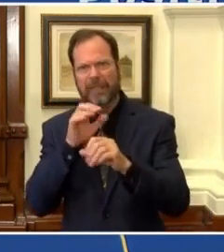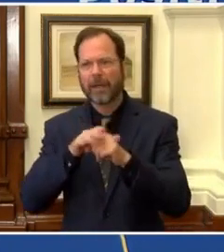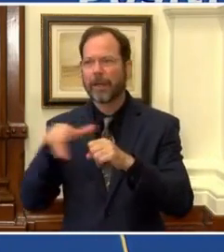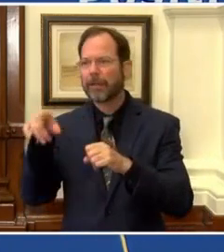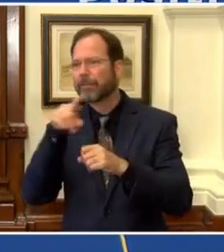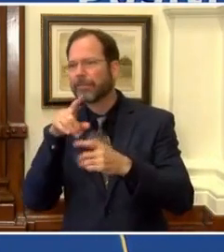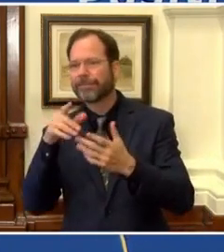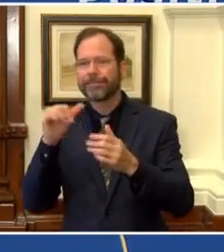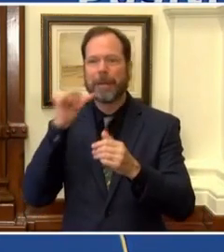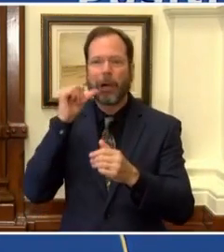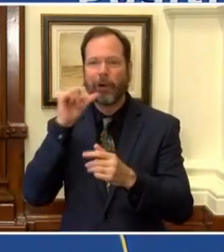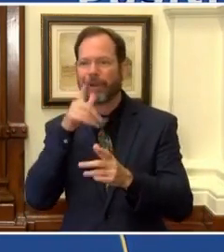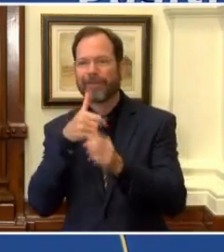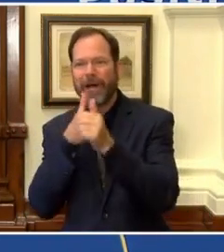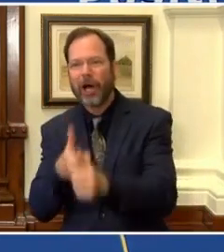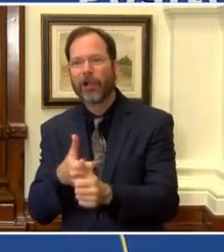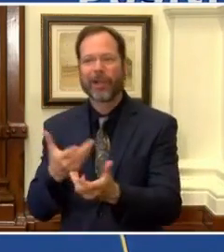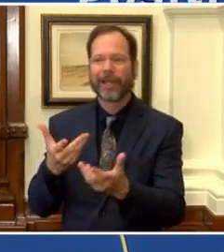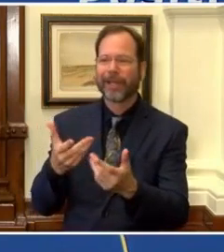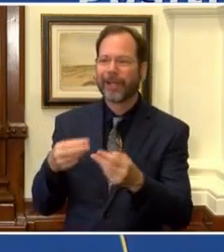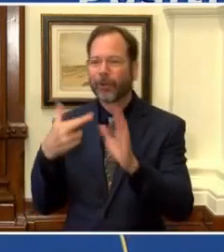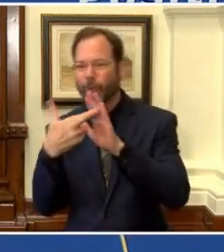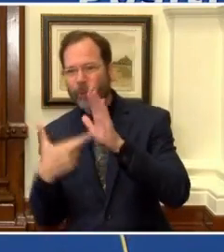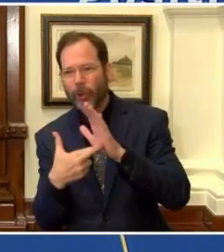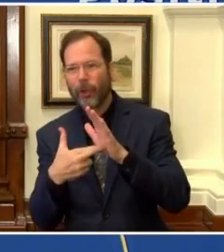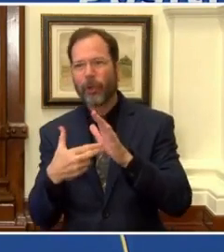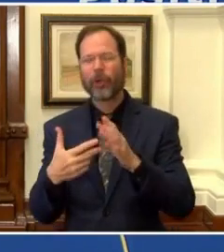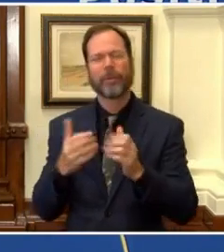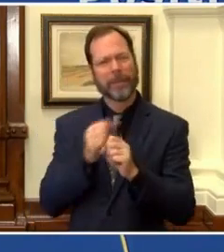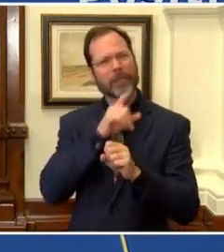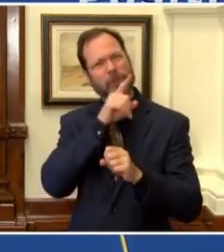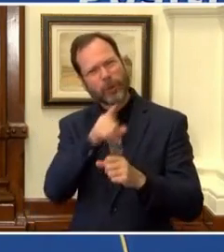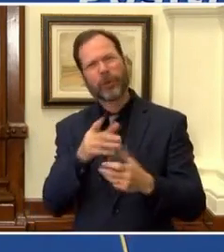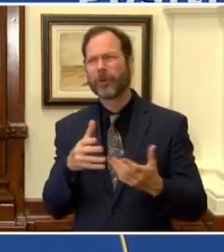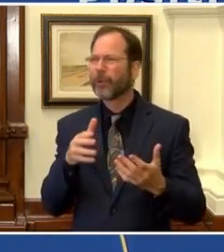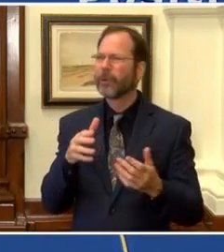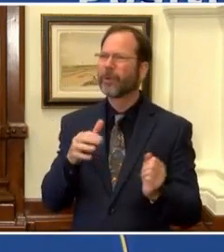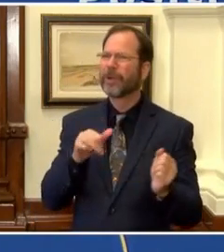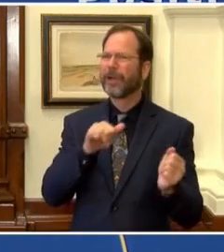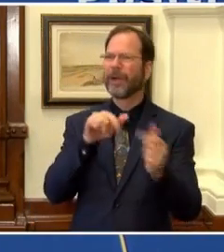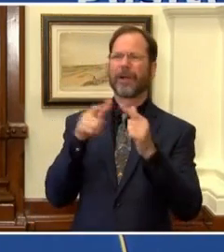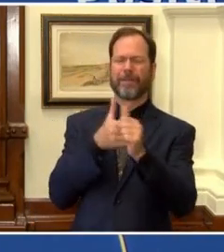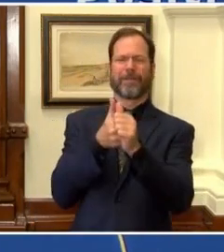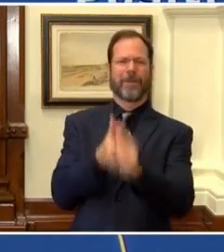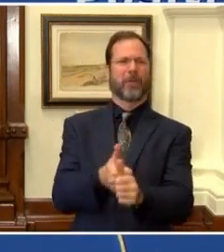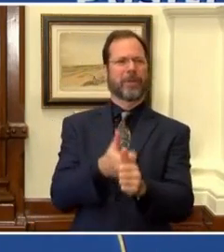EVALUATE WHAT IS THE EFFECT OF THE ADDITIONAL WEARING OF MASKS, CRACKING DOWN ON PLACES THAT ARE